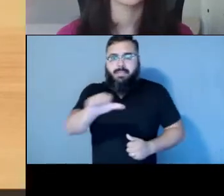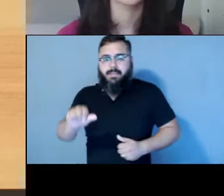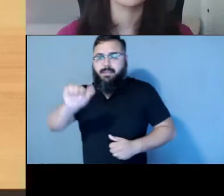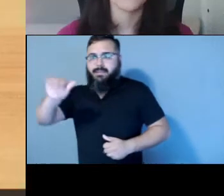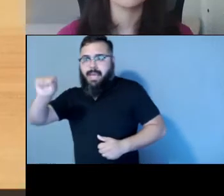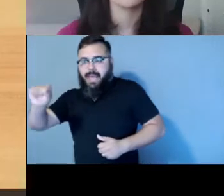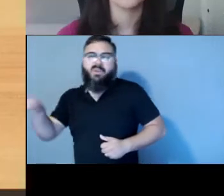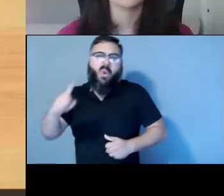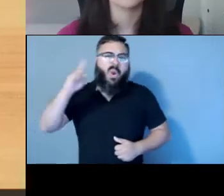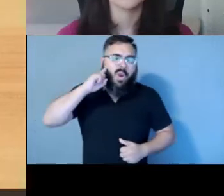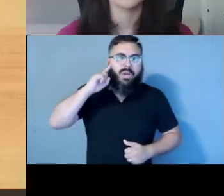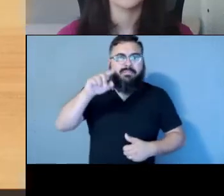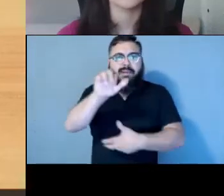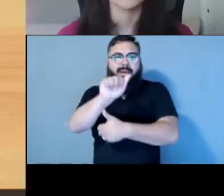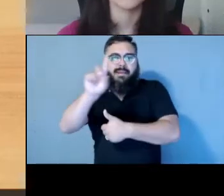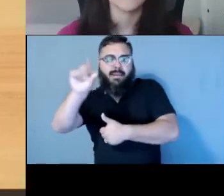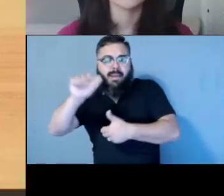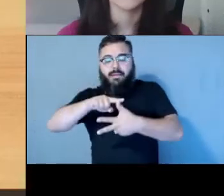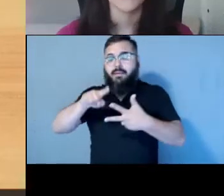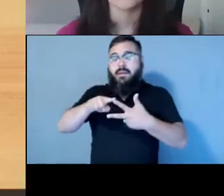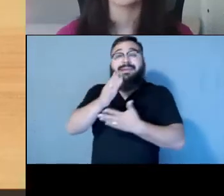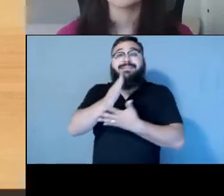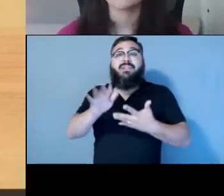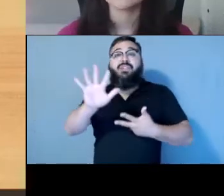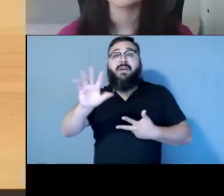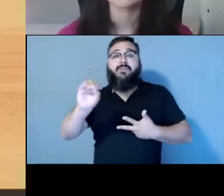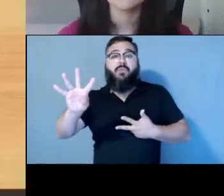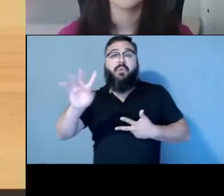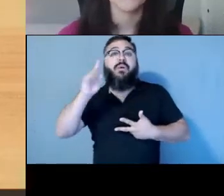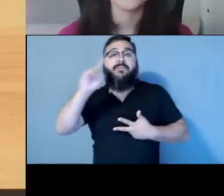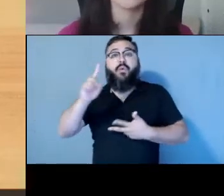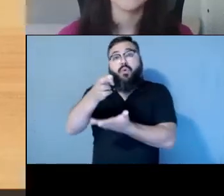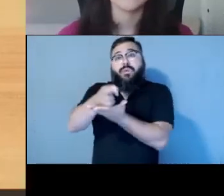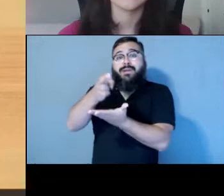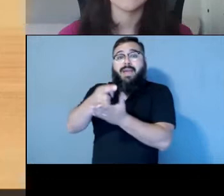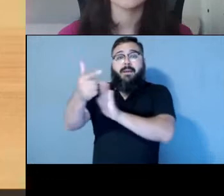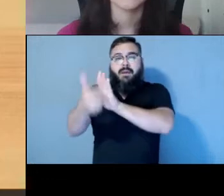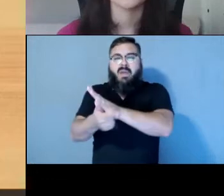Section 504 of the Rehabilitation Act, which is a very similar law to the ADA,